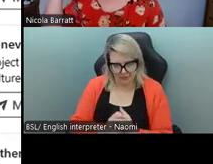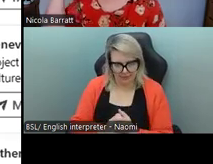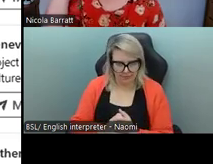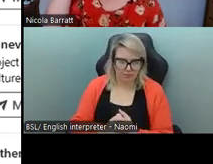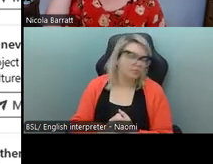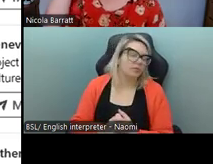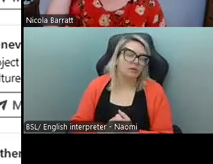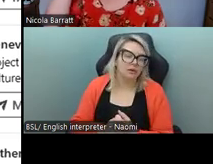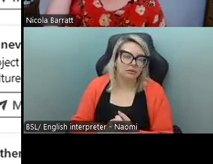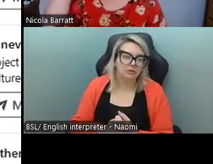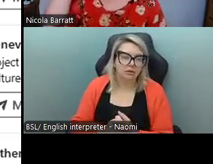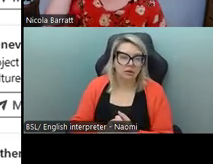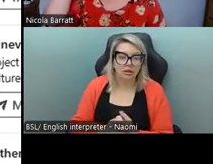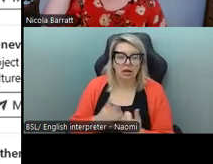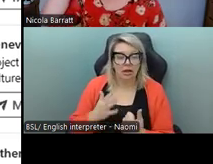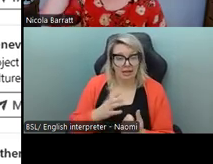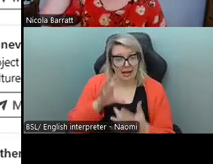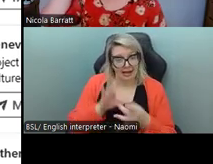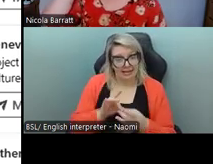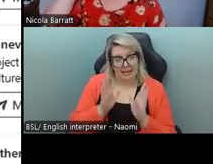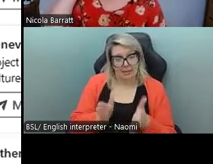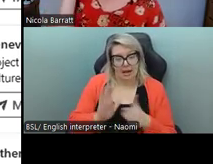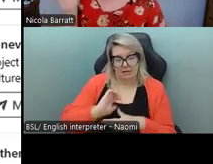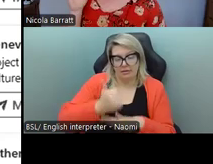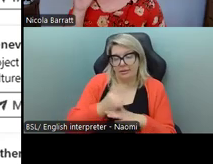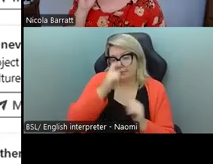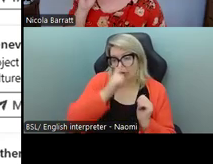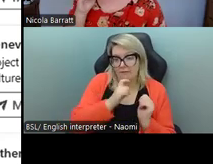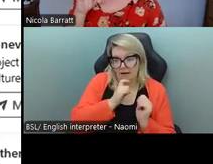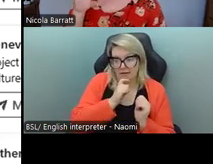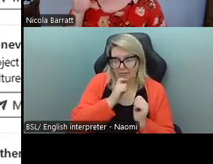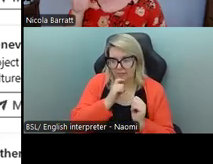You need a profile to be on LinkedIn, same as Facebook. It doesn't want you using